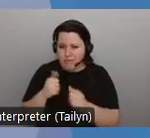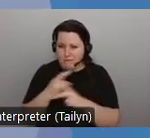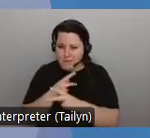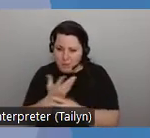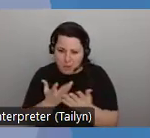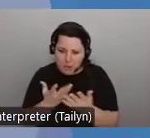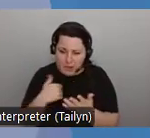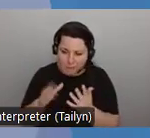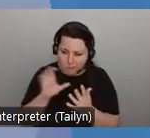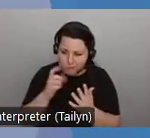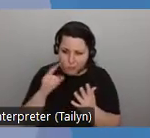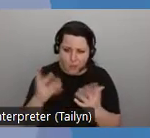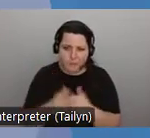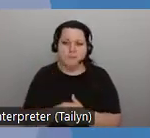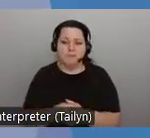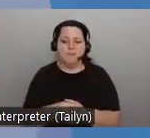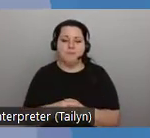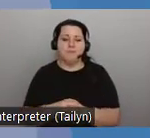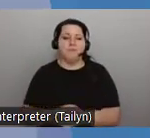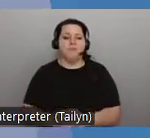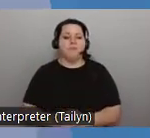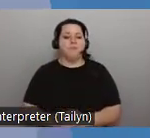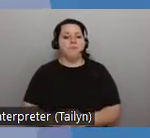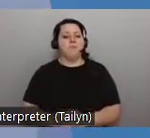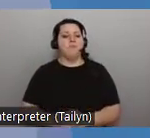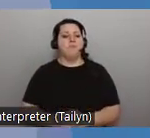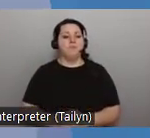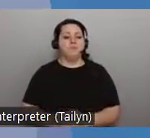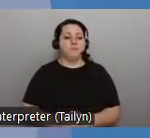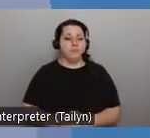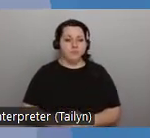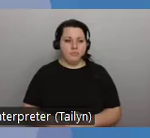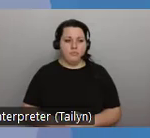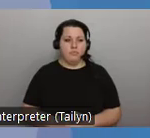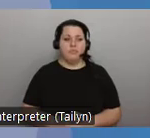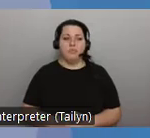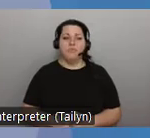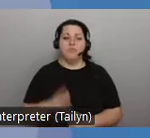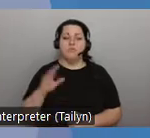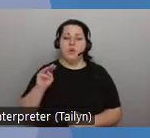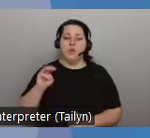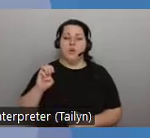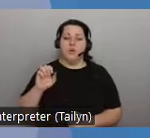need to put our link description in the alt text instead of a description of the image. If we try to do both then we